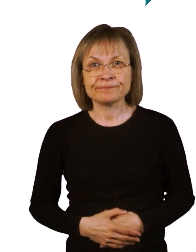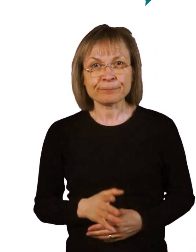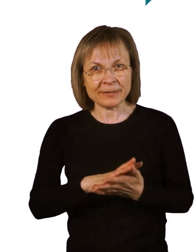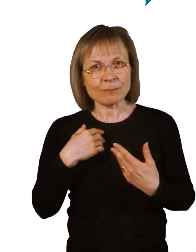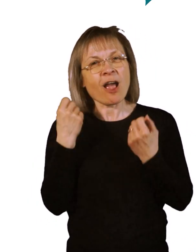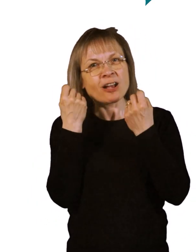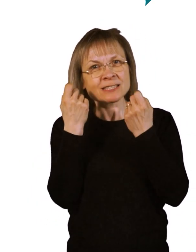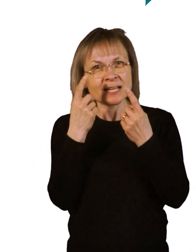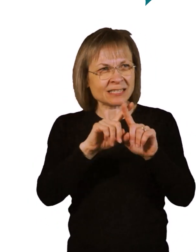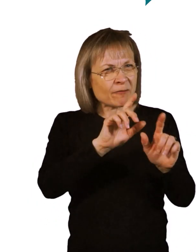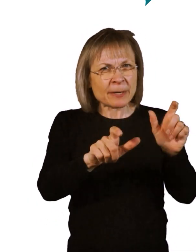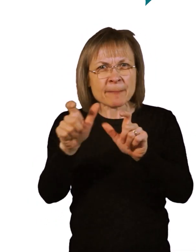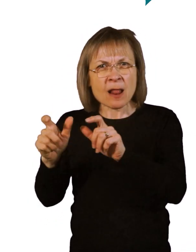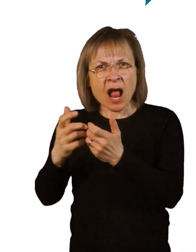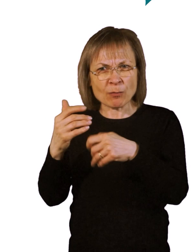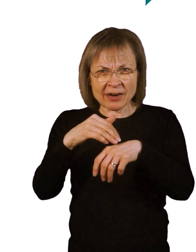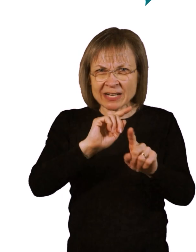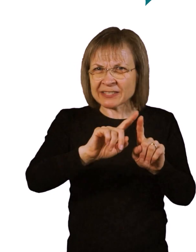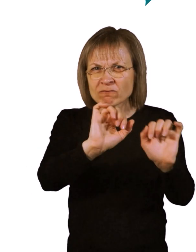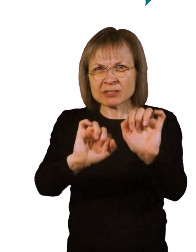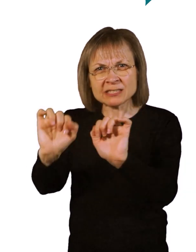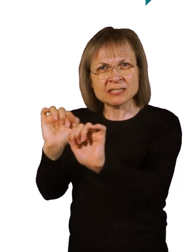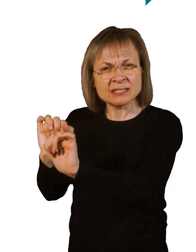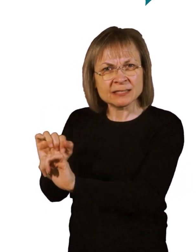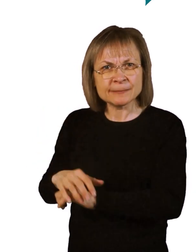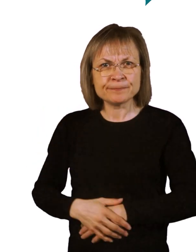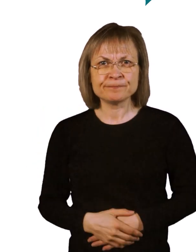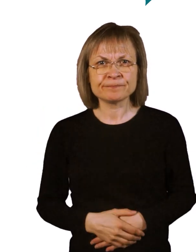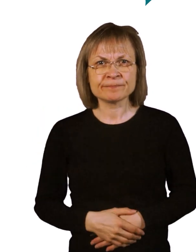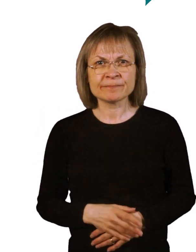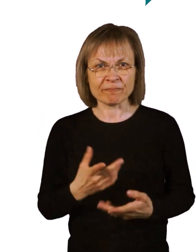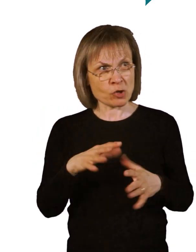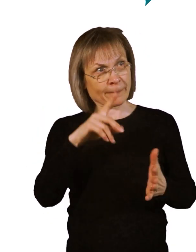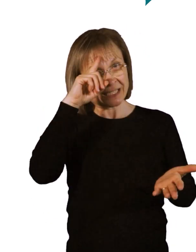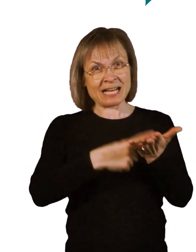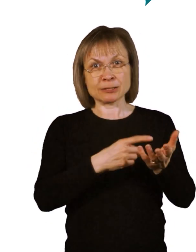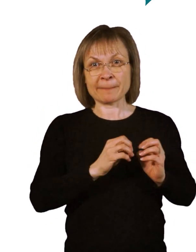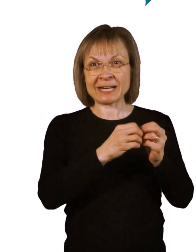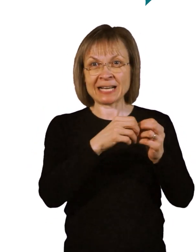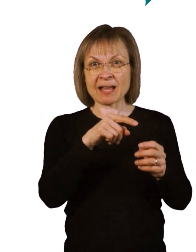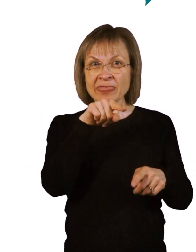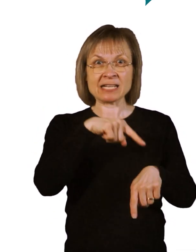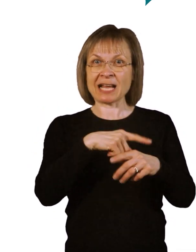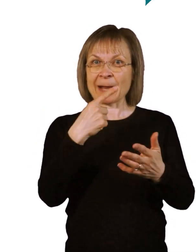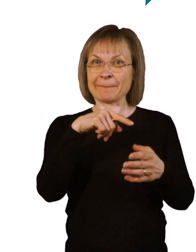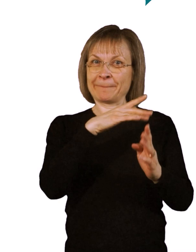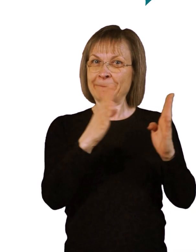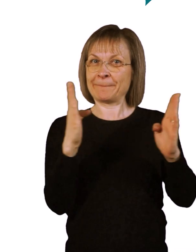This is so we can understand how different people were affected differently by the decisions that were made and the rules that were put in place.